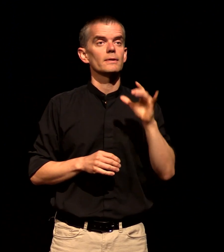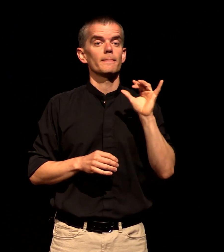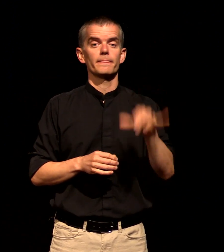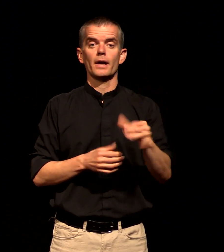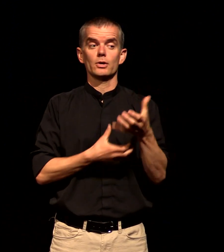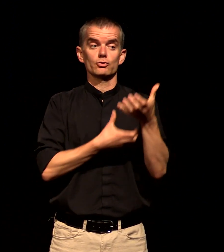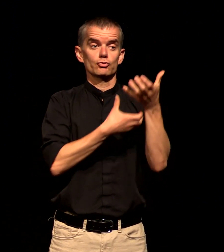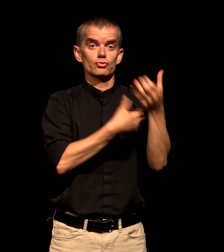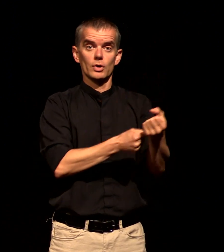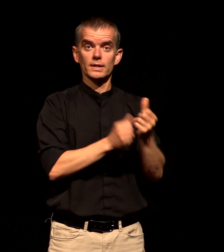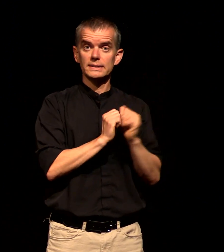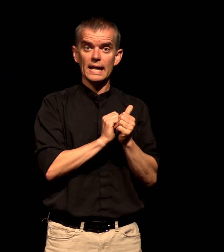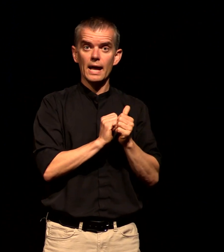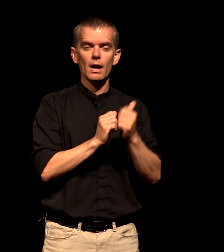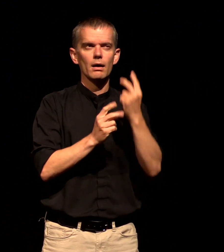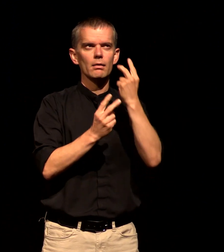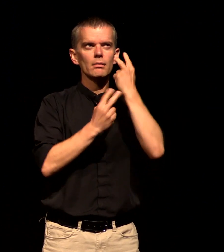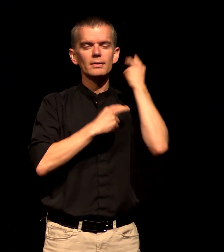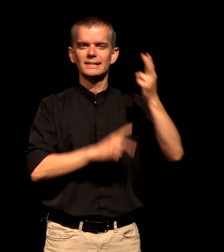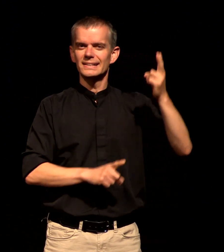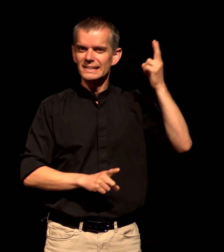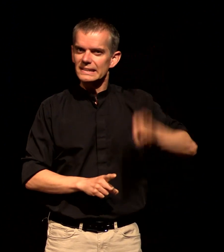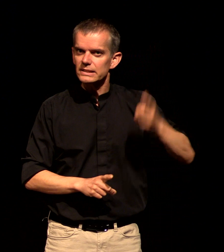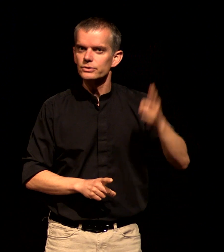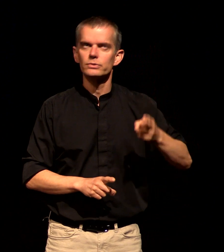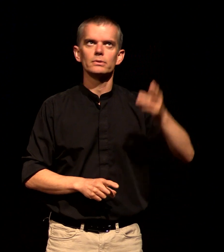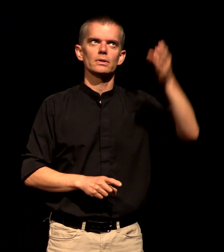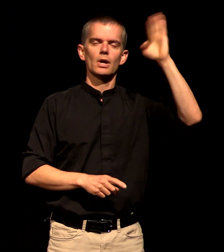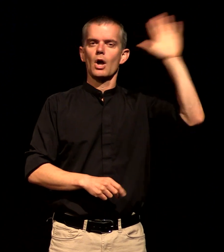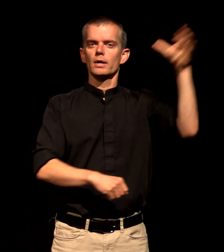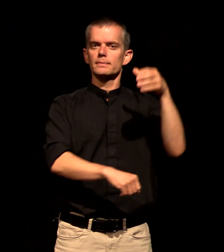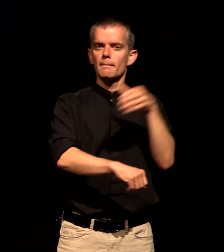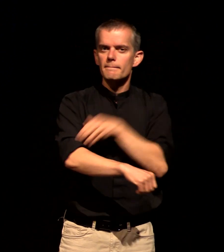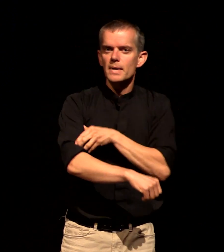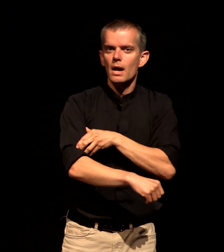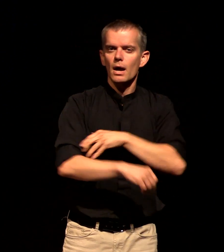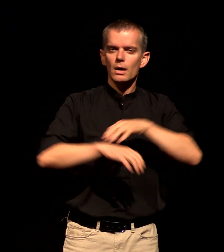tale. This trust is built on the historical evidence of God's